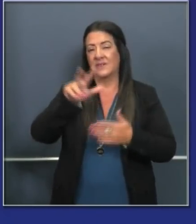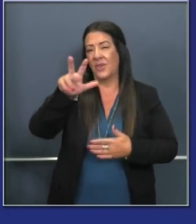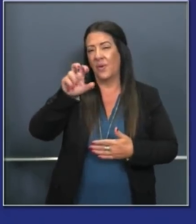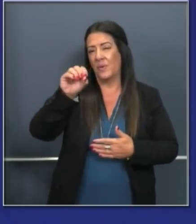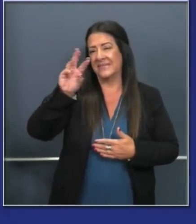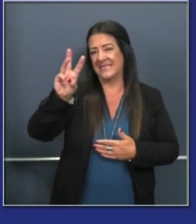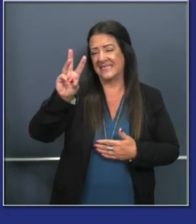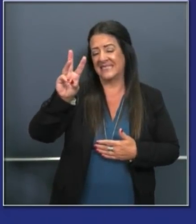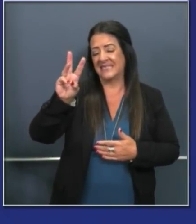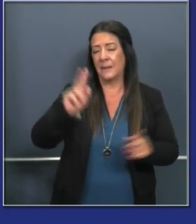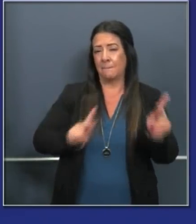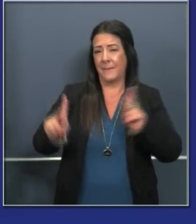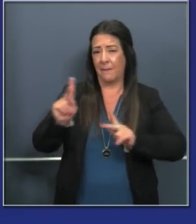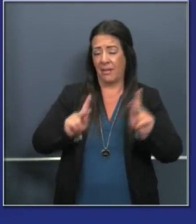PERIOD. REPRESENTS A 19%.